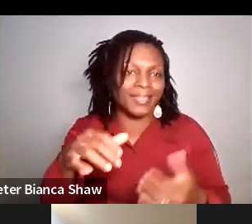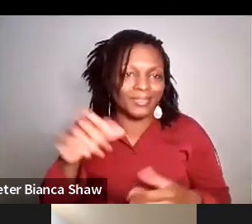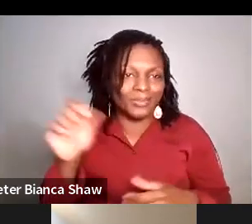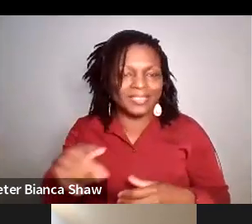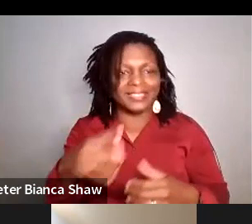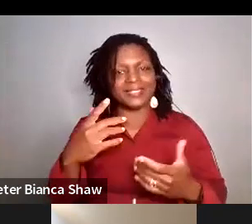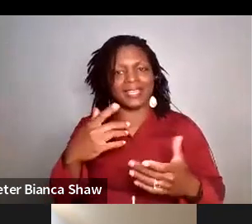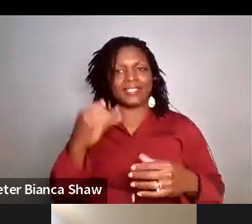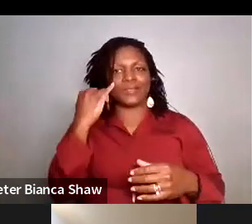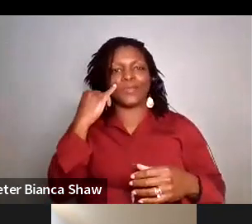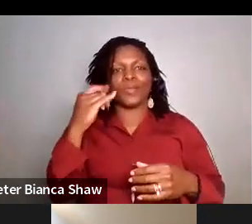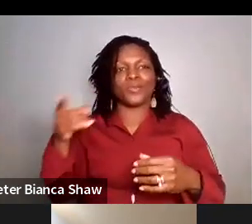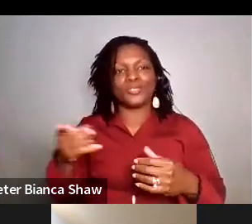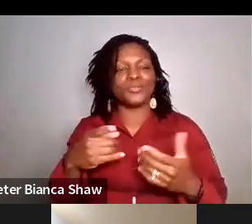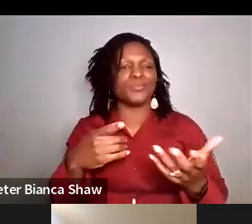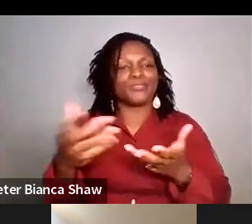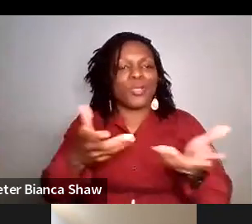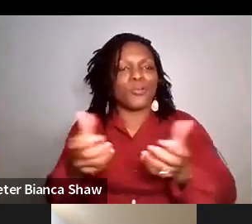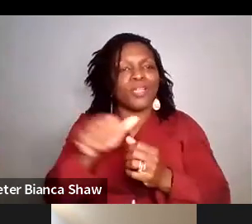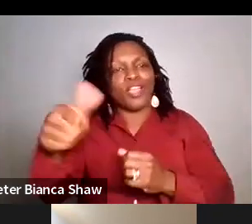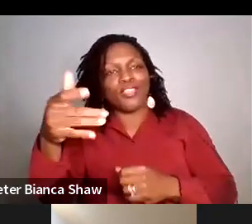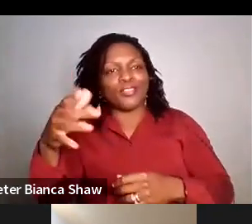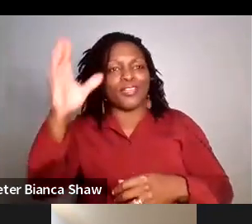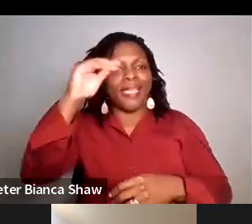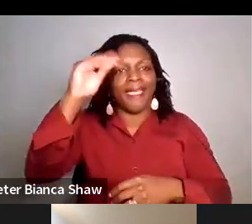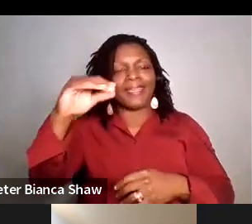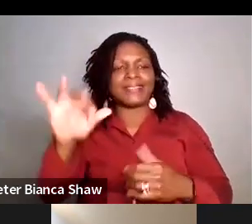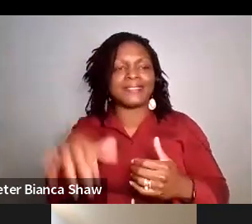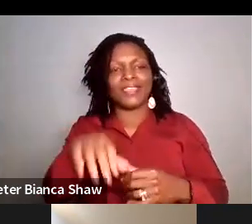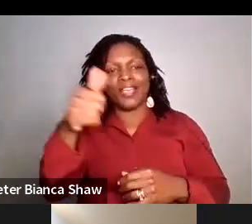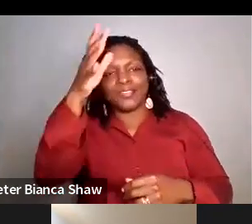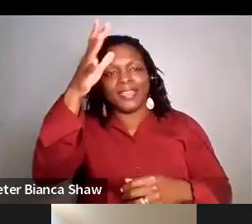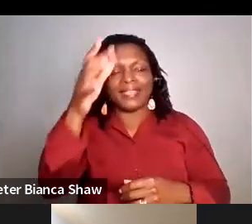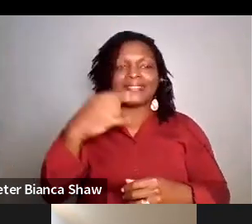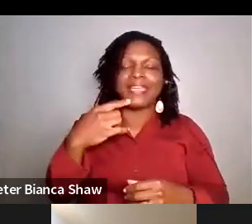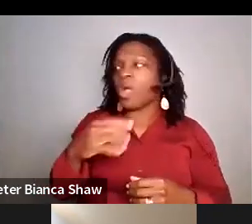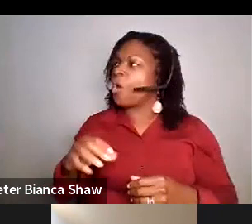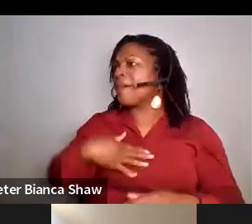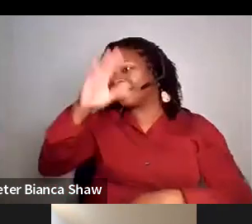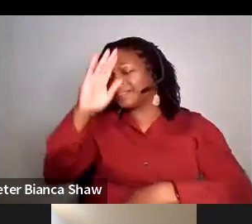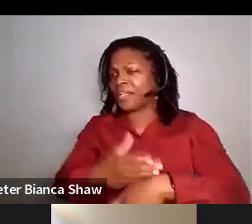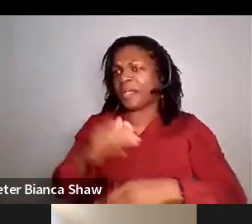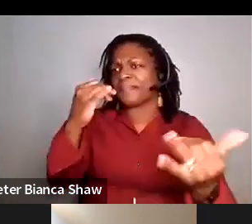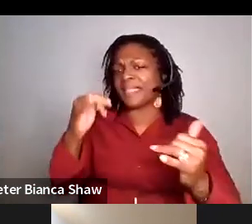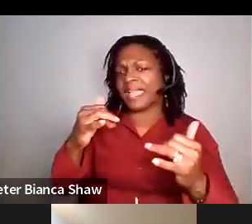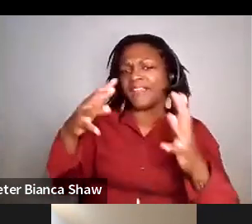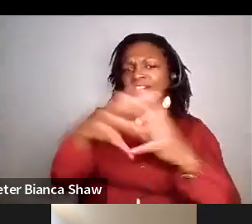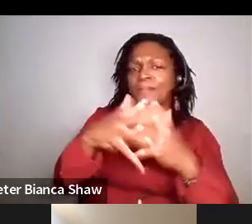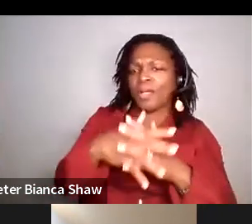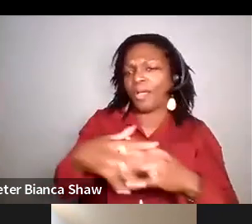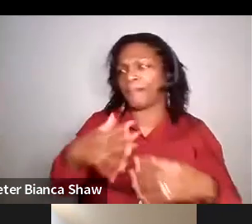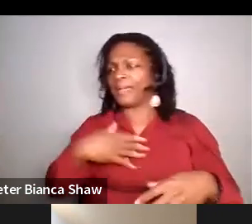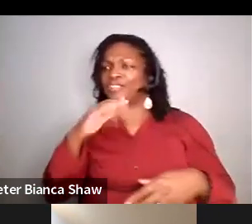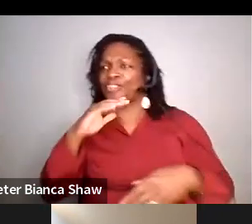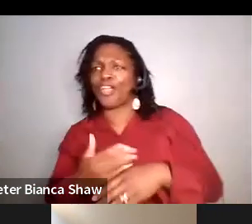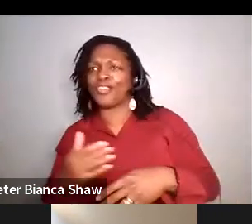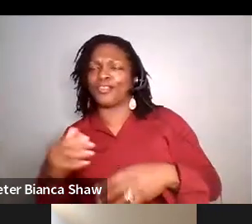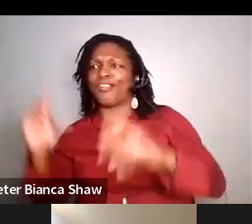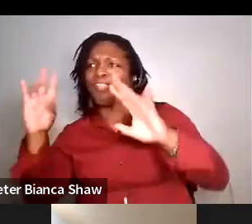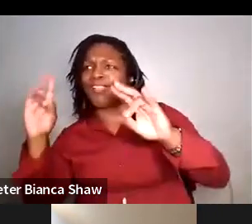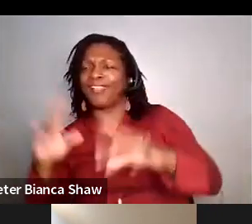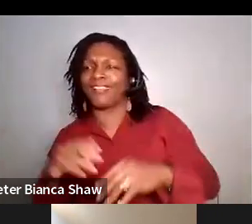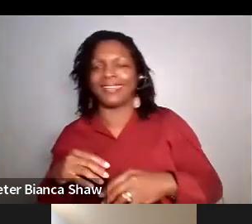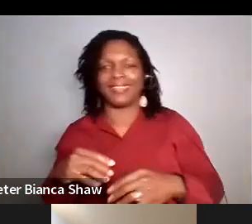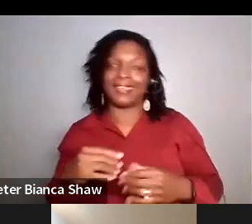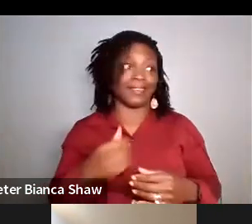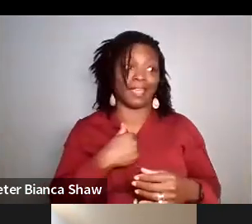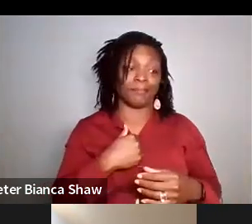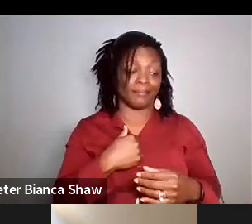Maybe you're talking about extracurricular activities, and in this other dad says, Oh, my son place footballer, my daughter plays volleyball, and i'm very disabled.